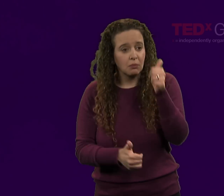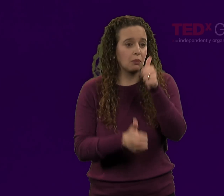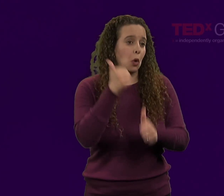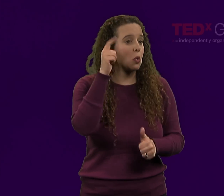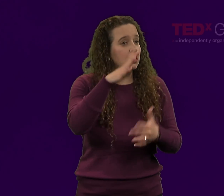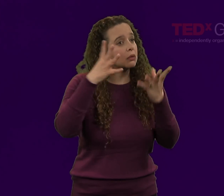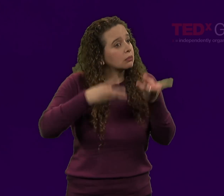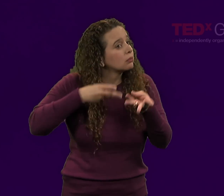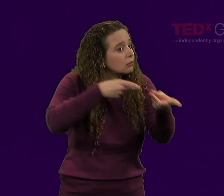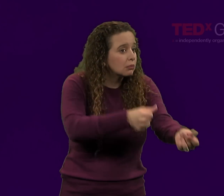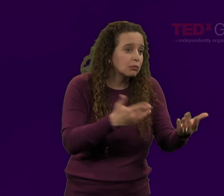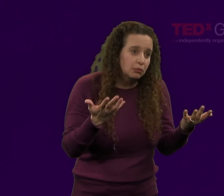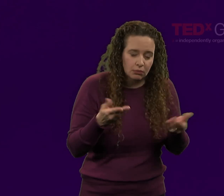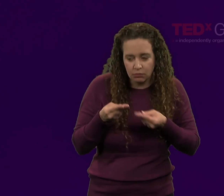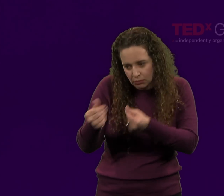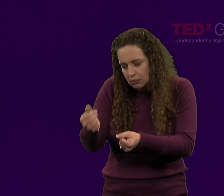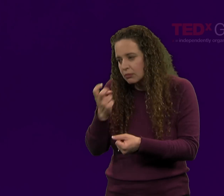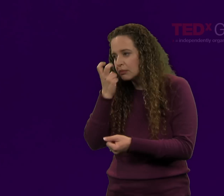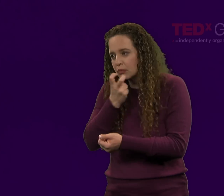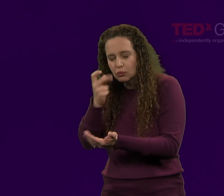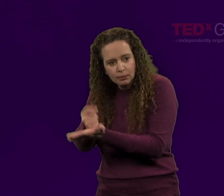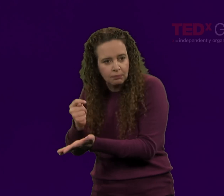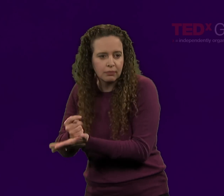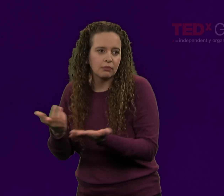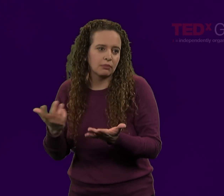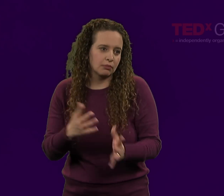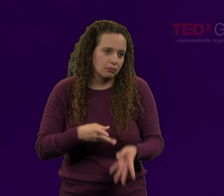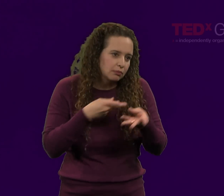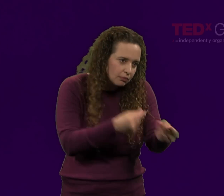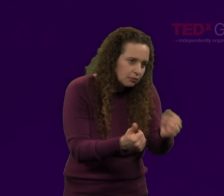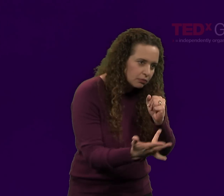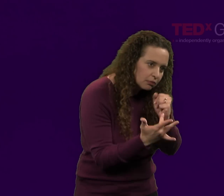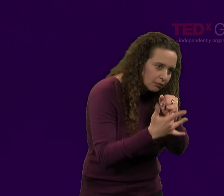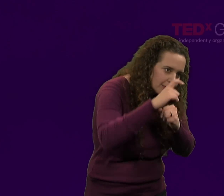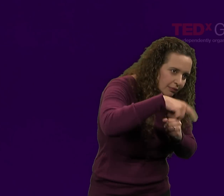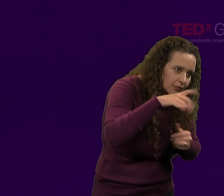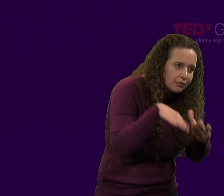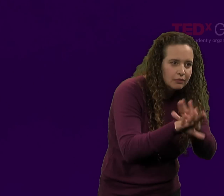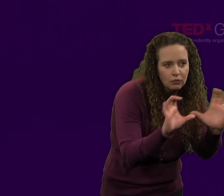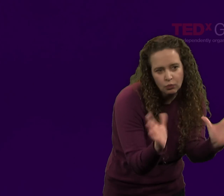So much money is being spent on speech training, and technological needs in the classroom,